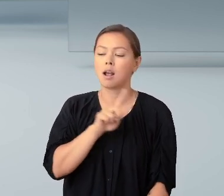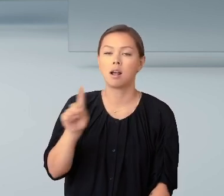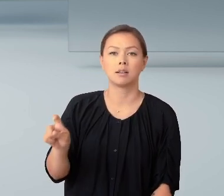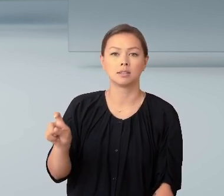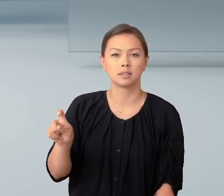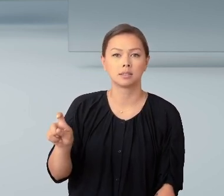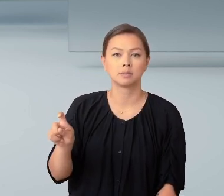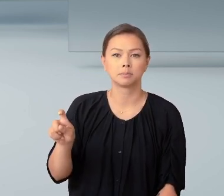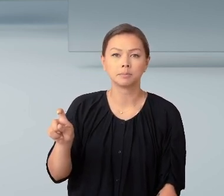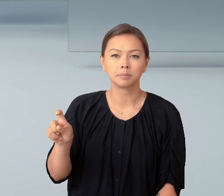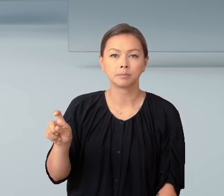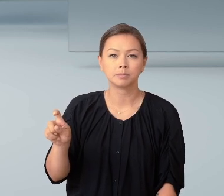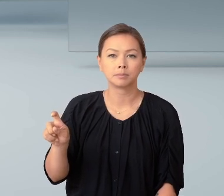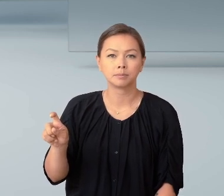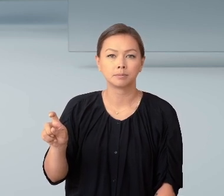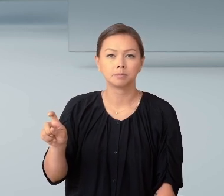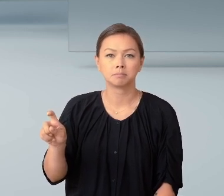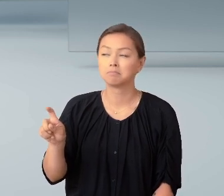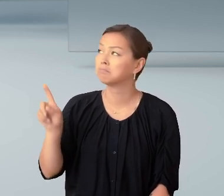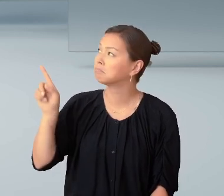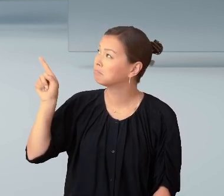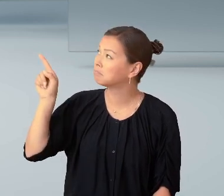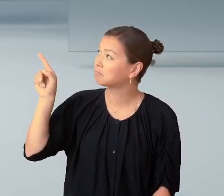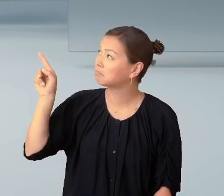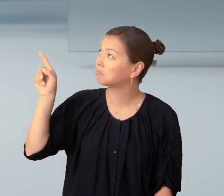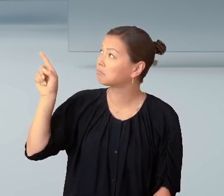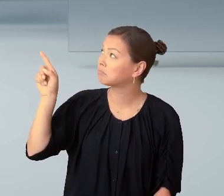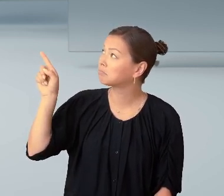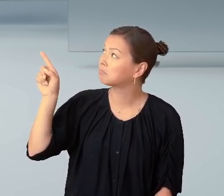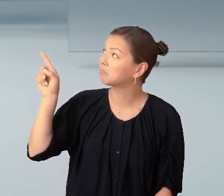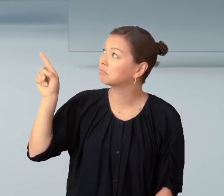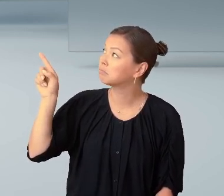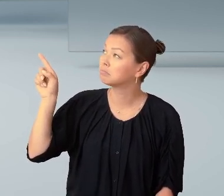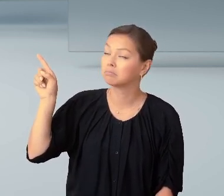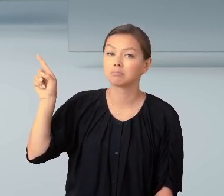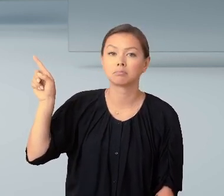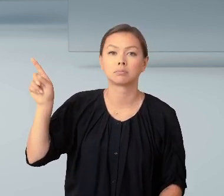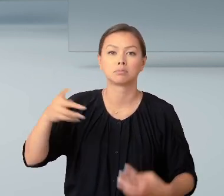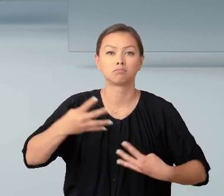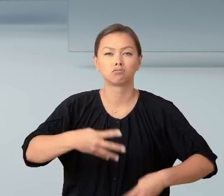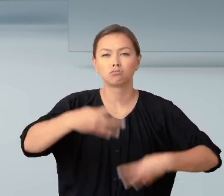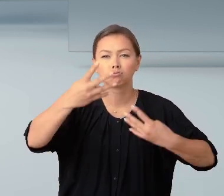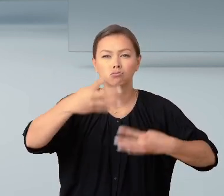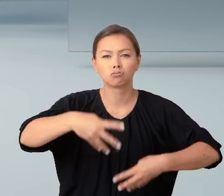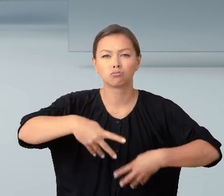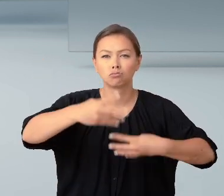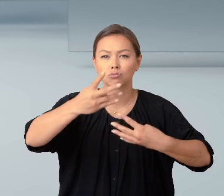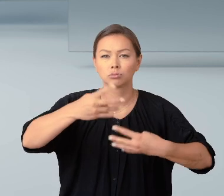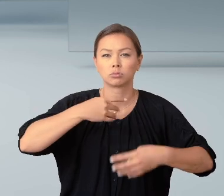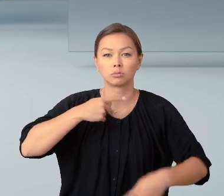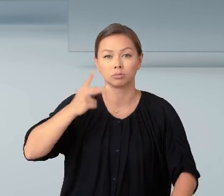MasterCard. And you can see here, as I scroll down a little bit,